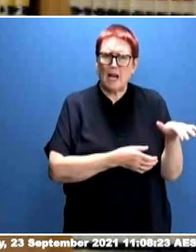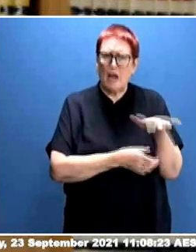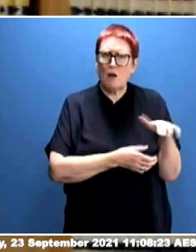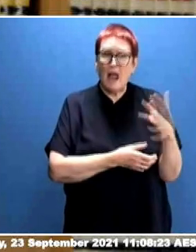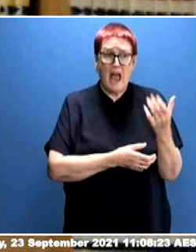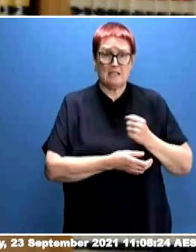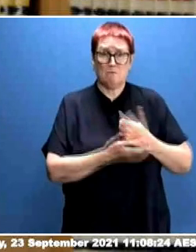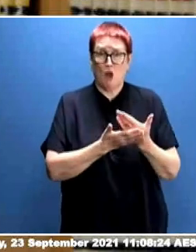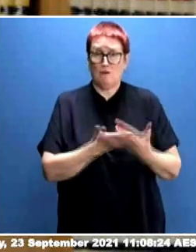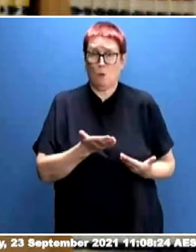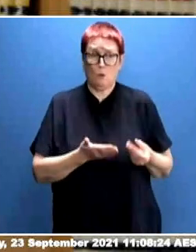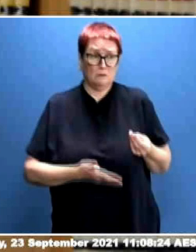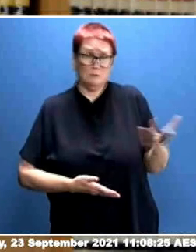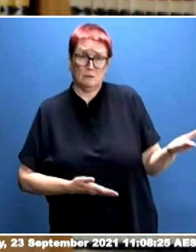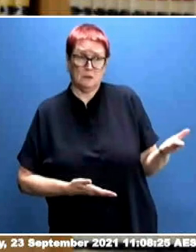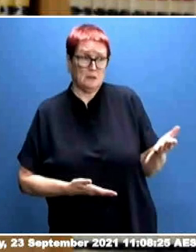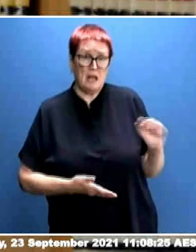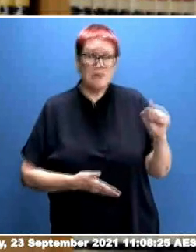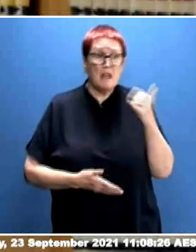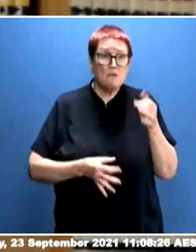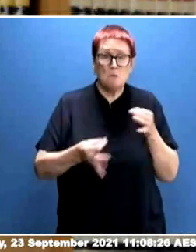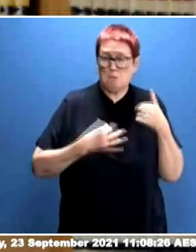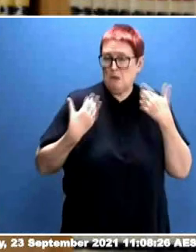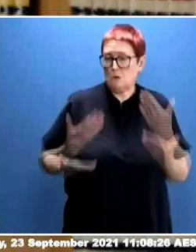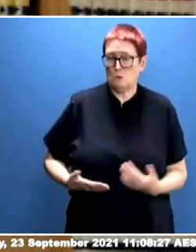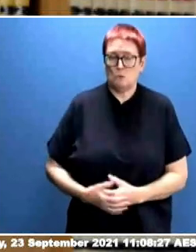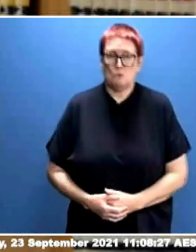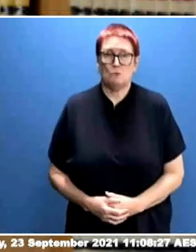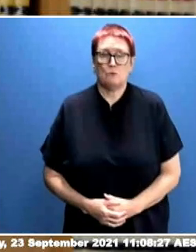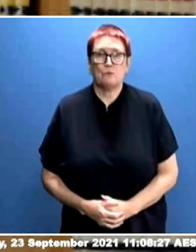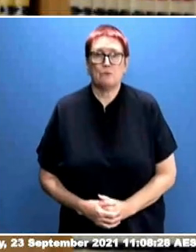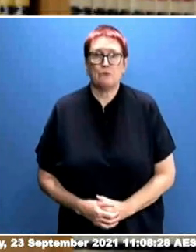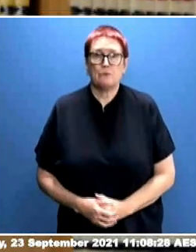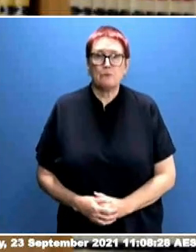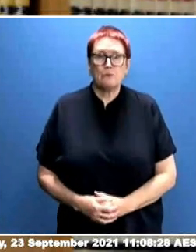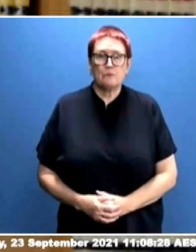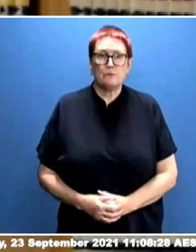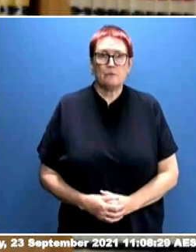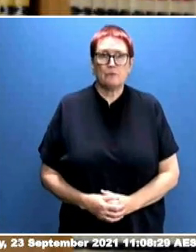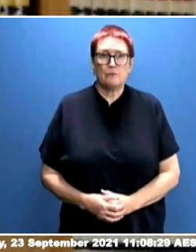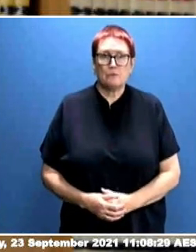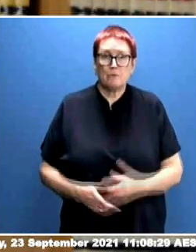and I can't speak to what they intend to do with that information. But I assume that they would come to you